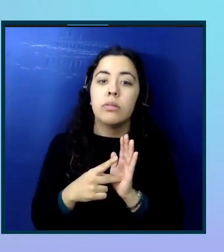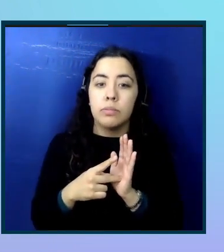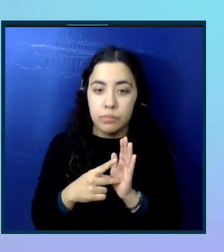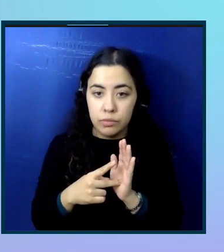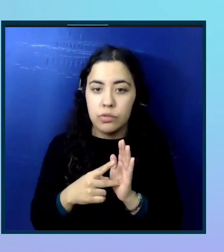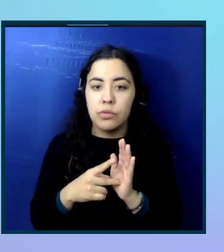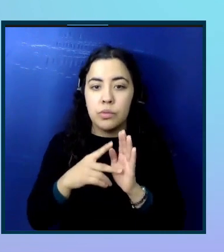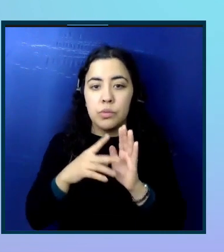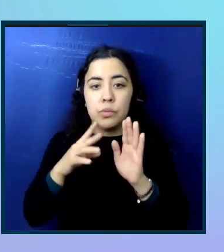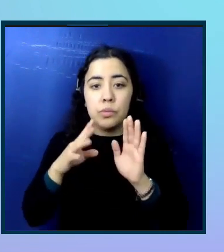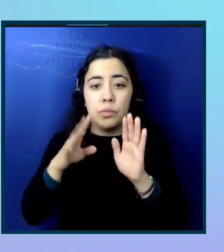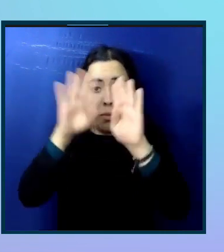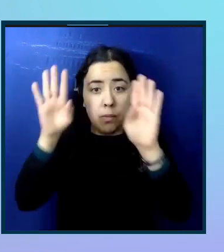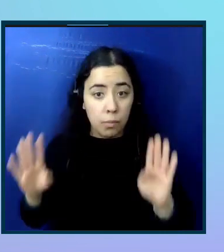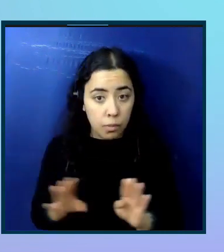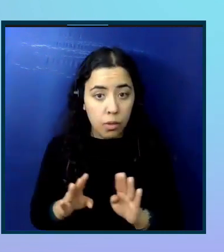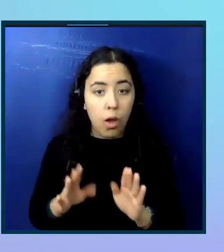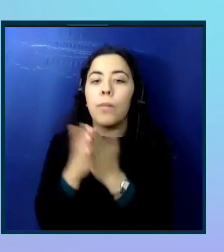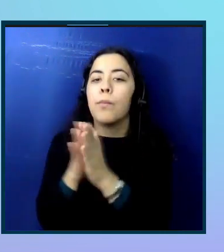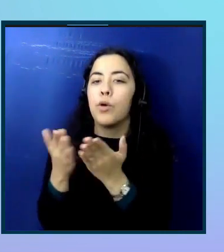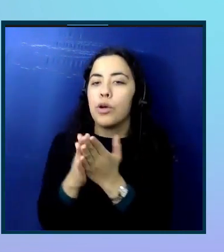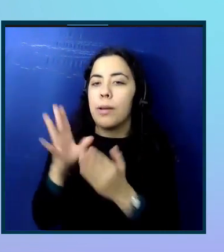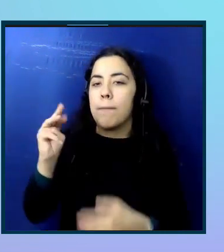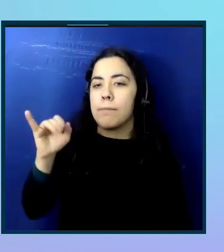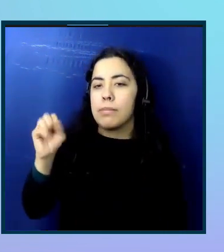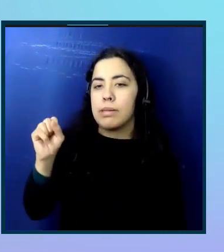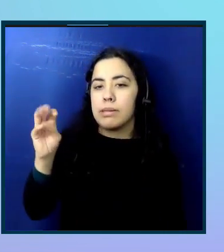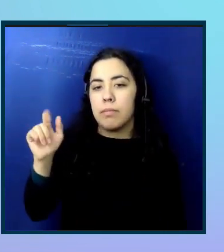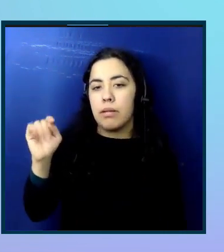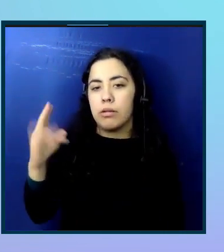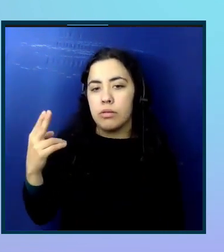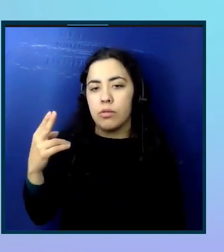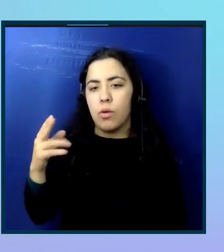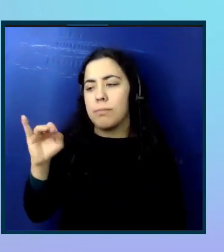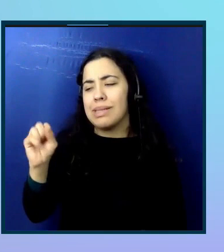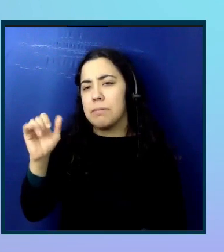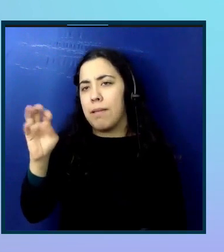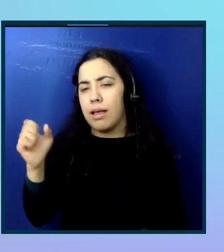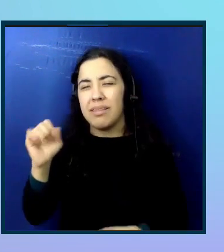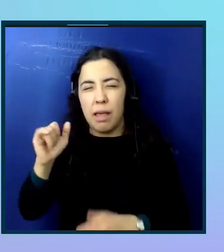That book specifically talks about the different kind disabilities,